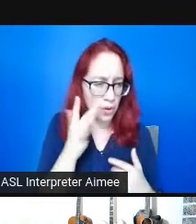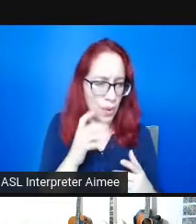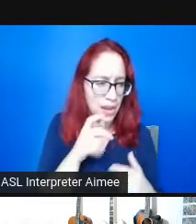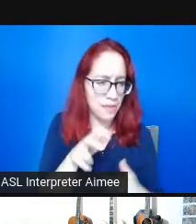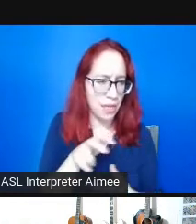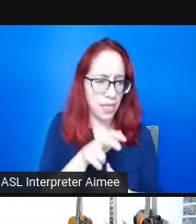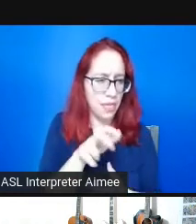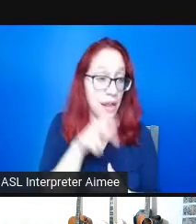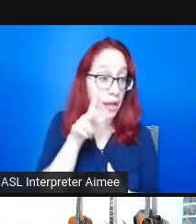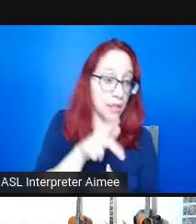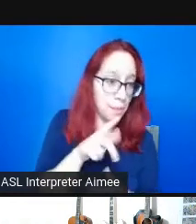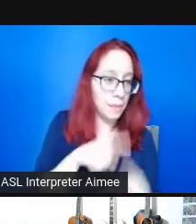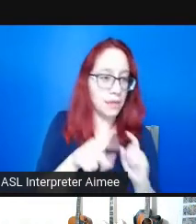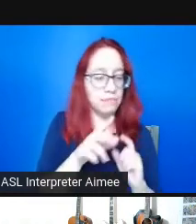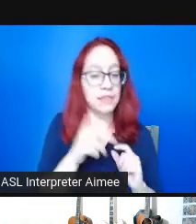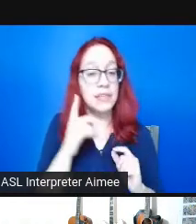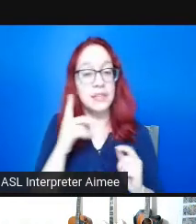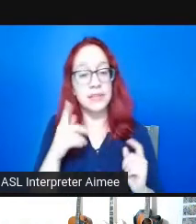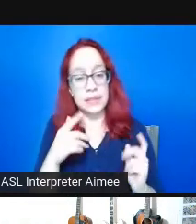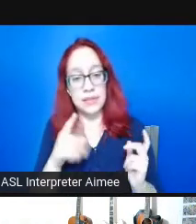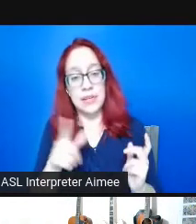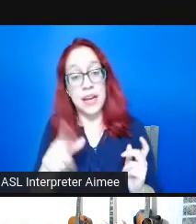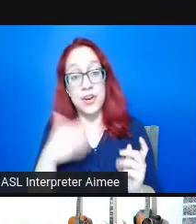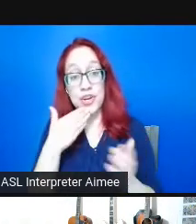Also, they do have a good focus indication.